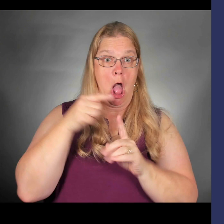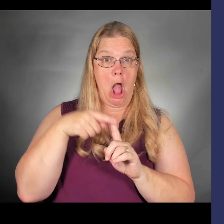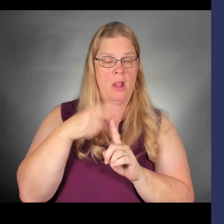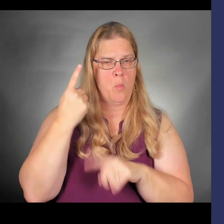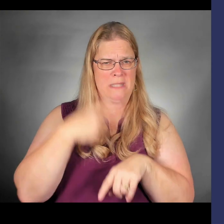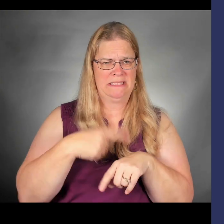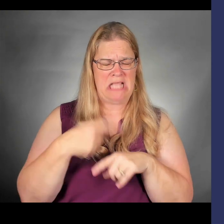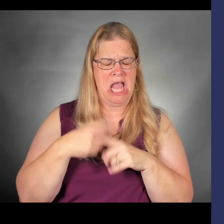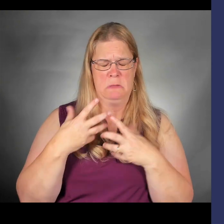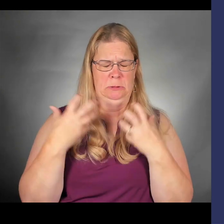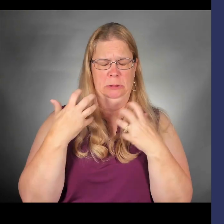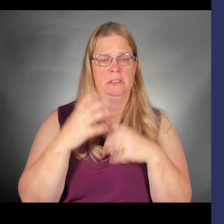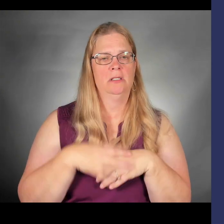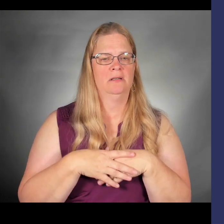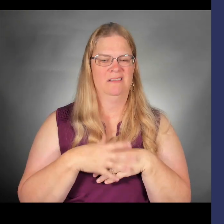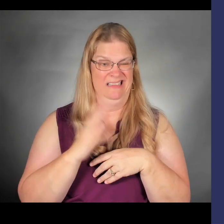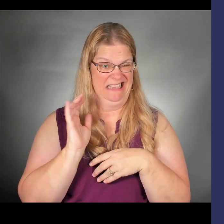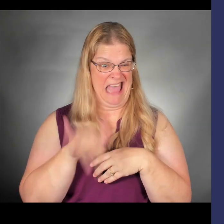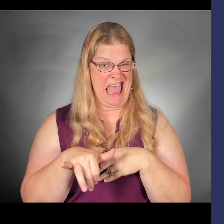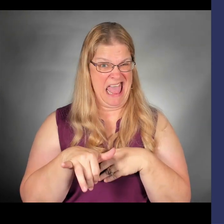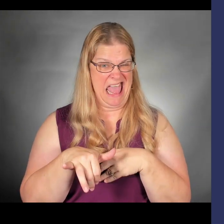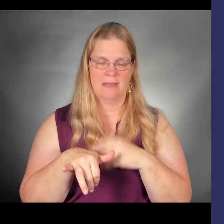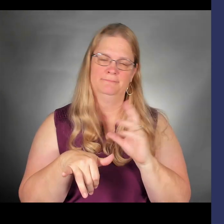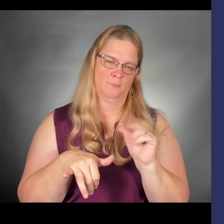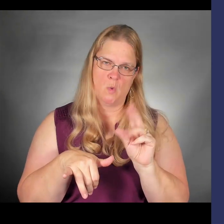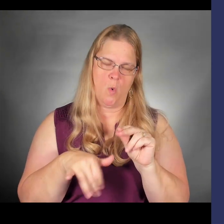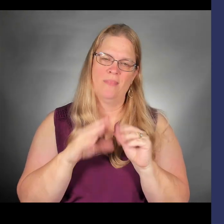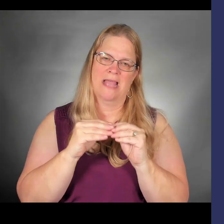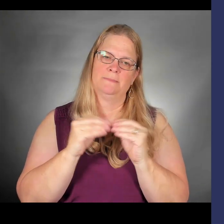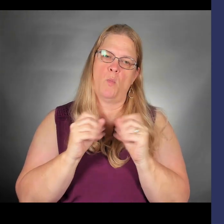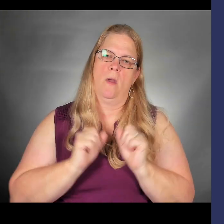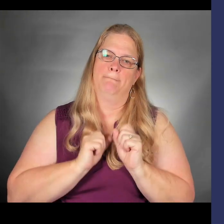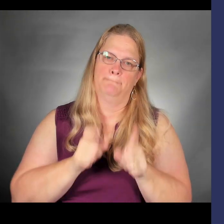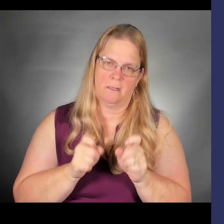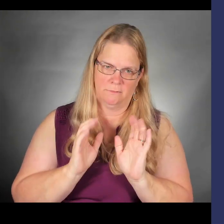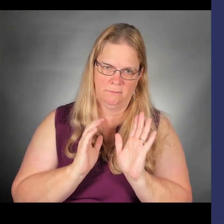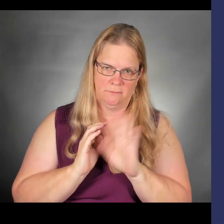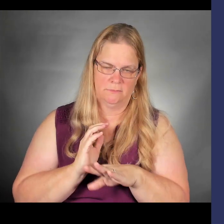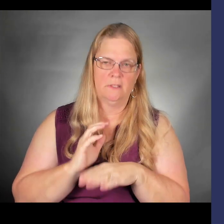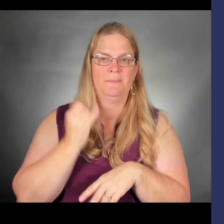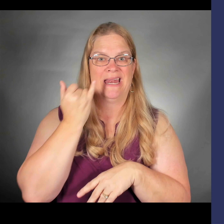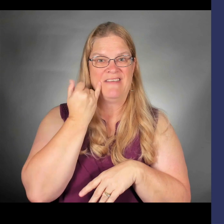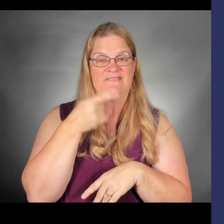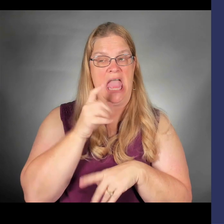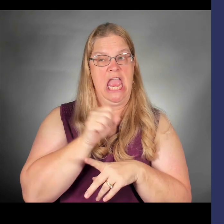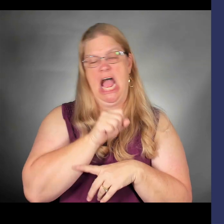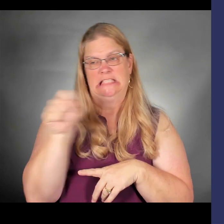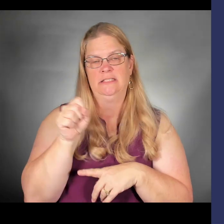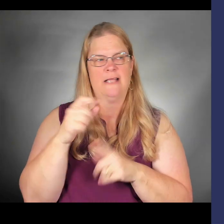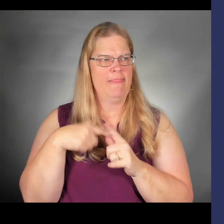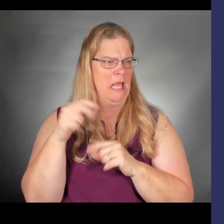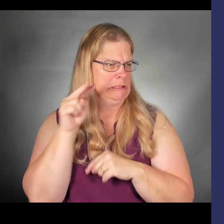angry and then they hit the wall out of anger. That's more of an impulsive decision,